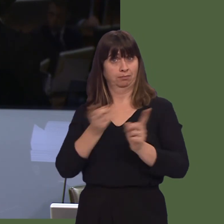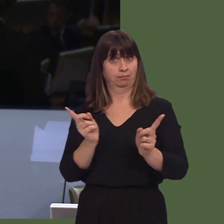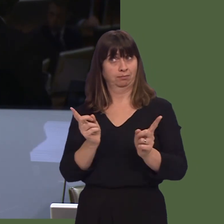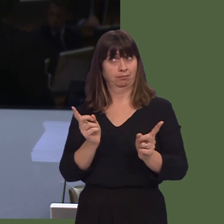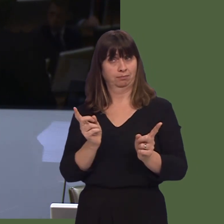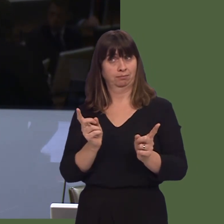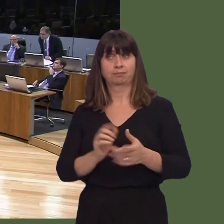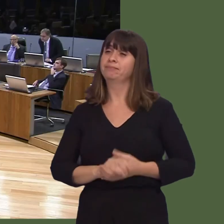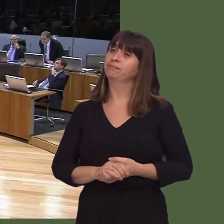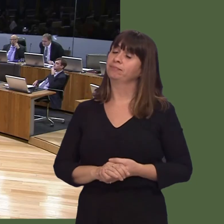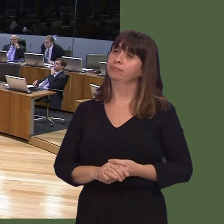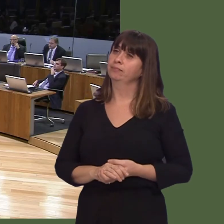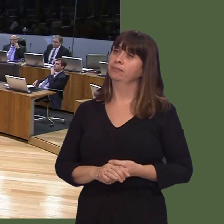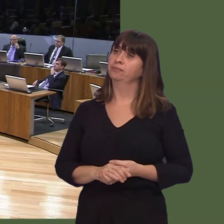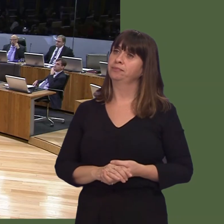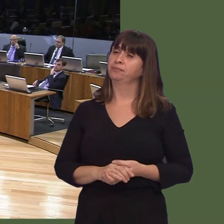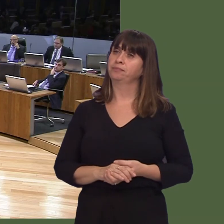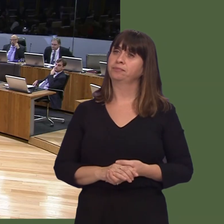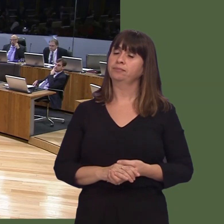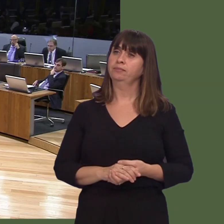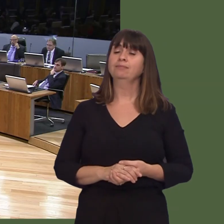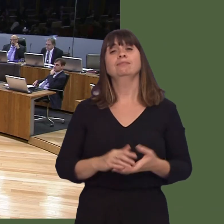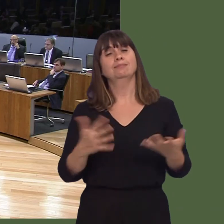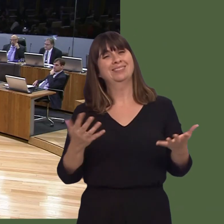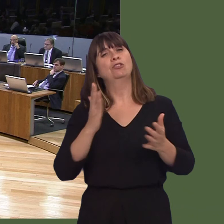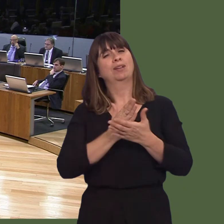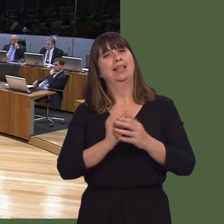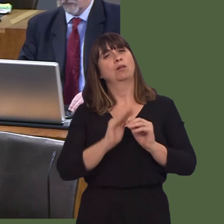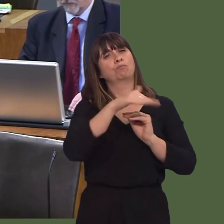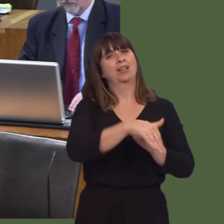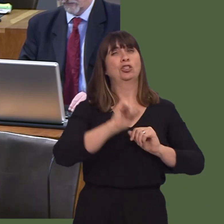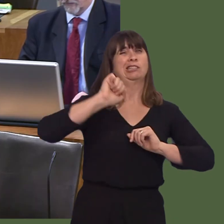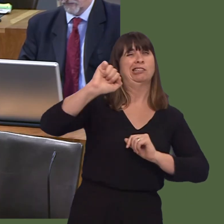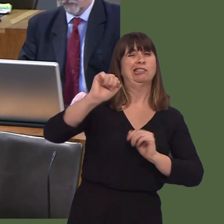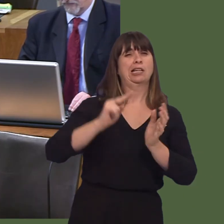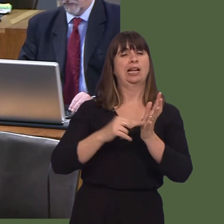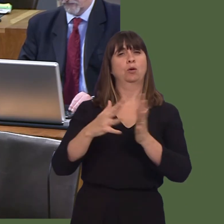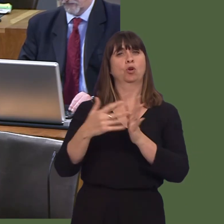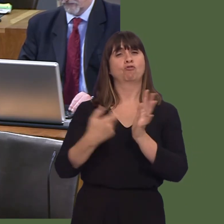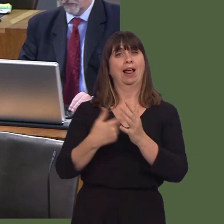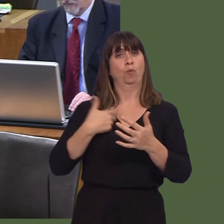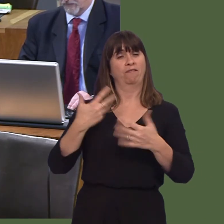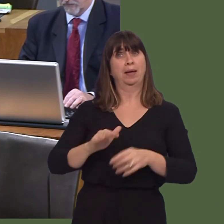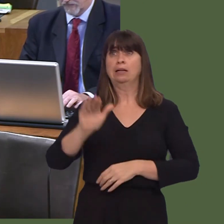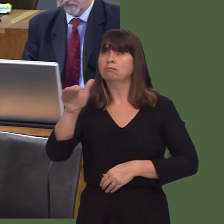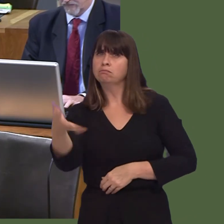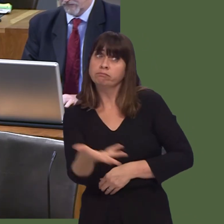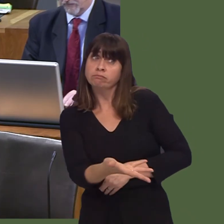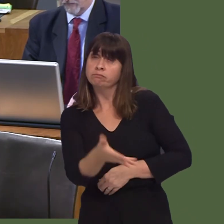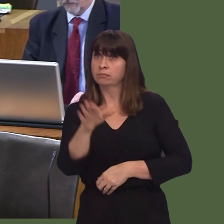Julie James AM: As I say, it's a Network Rail asset and we have been putting some pressure on Network Rail to do something about it, and, as I outlined to Rhun ap Iorwerth, we're